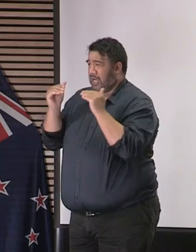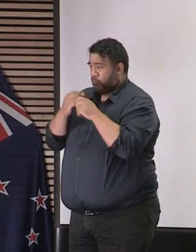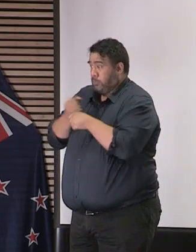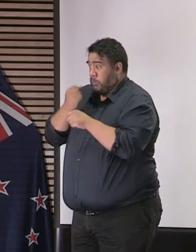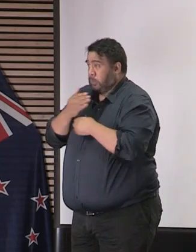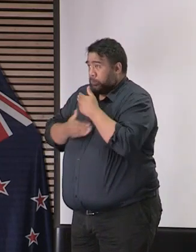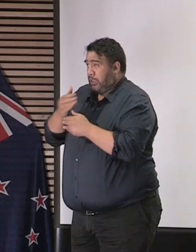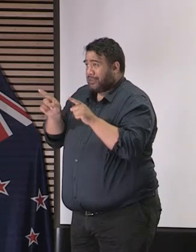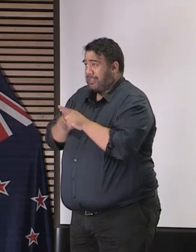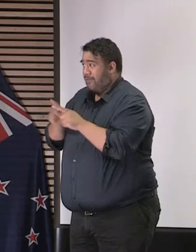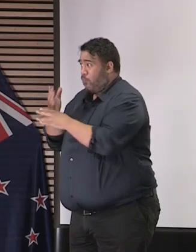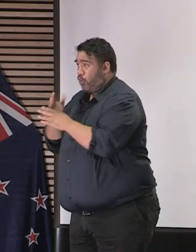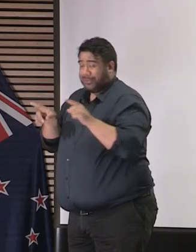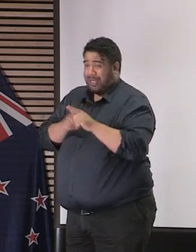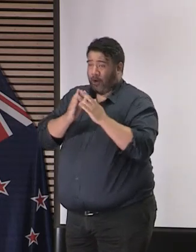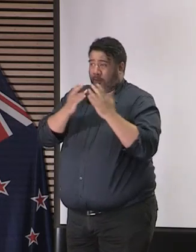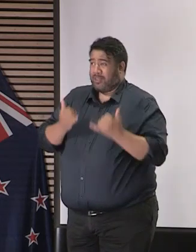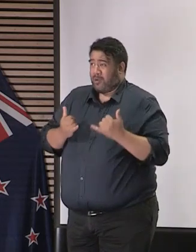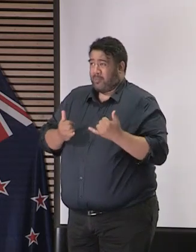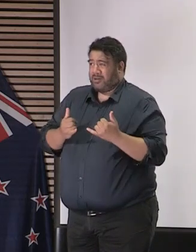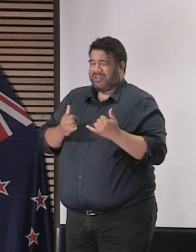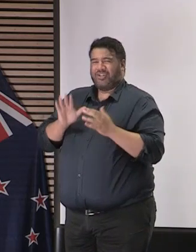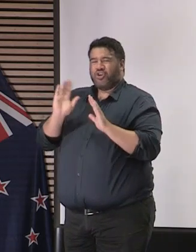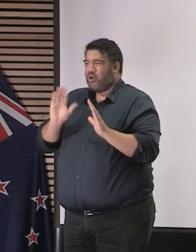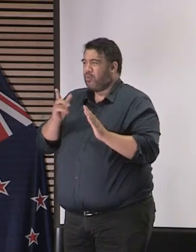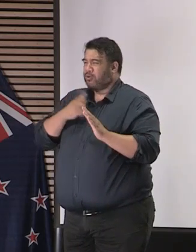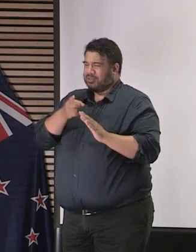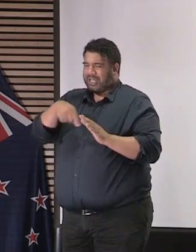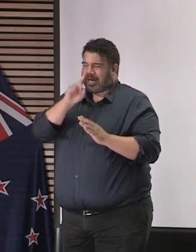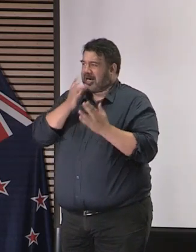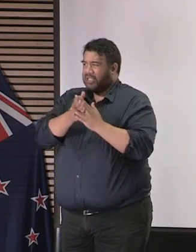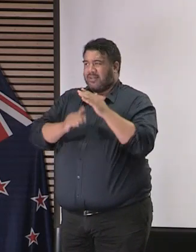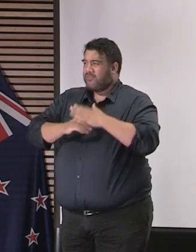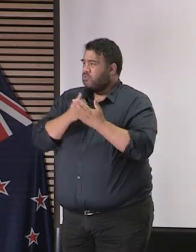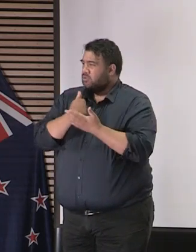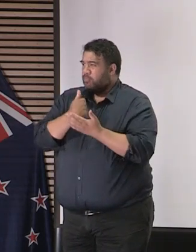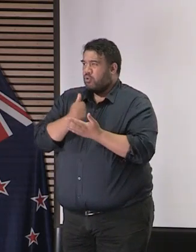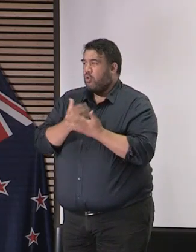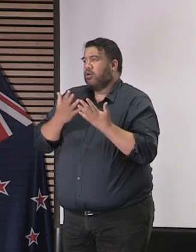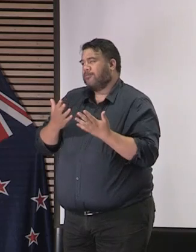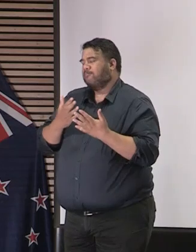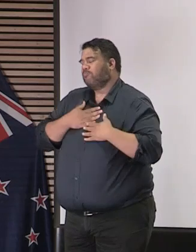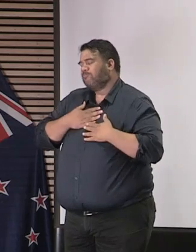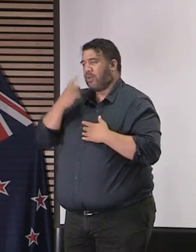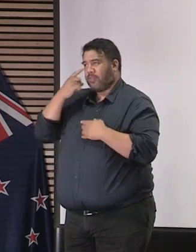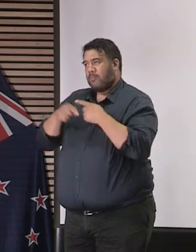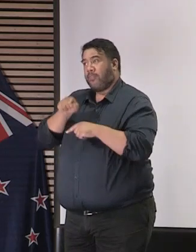expectations of what people can do when they're working from home. We can't expect the